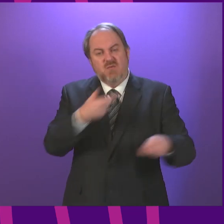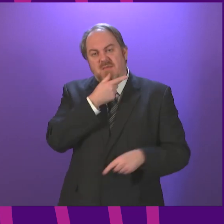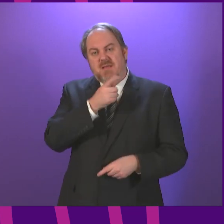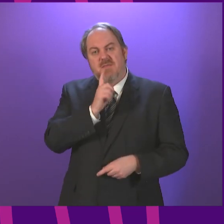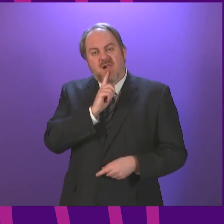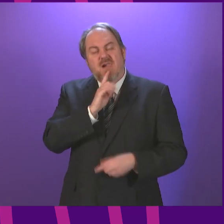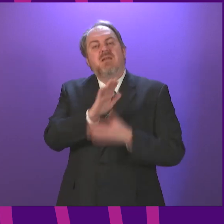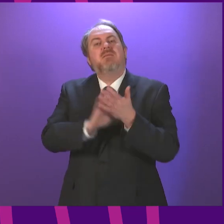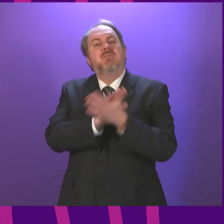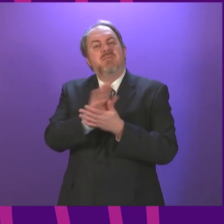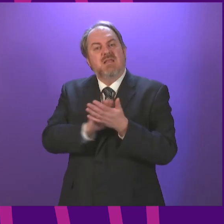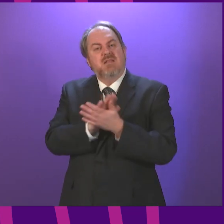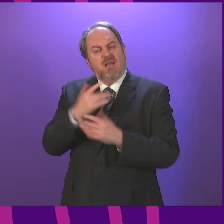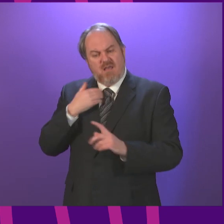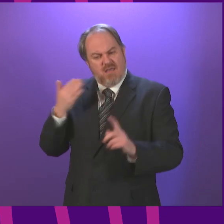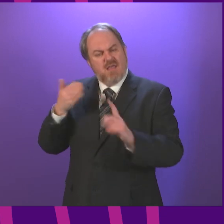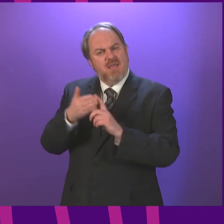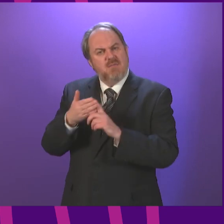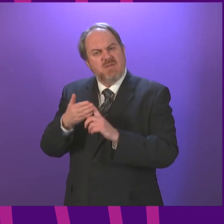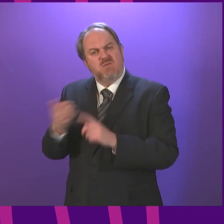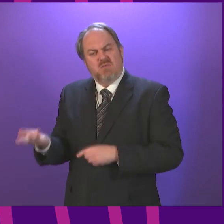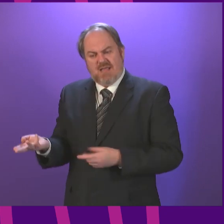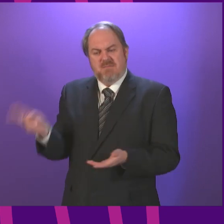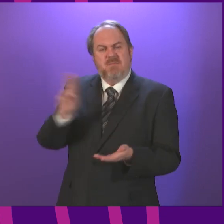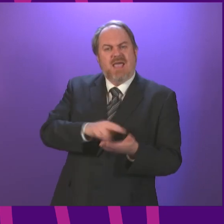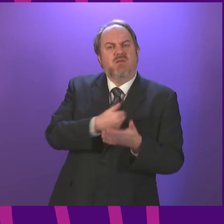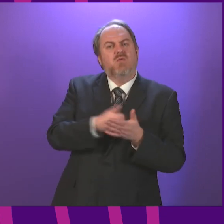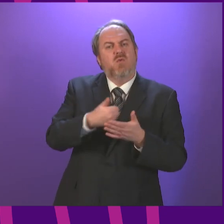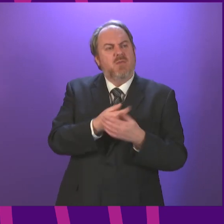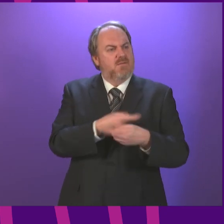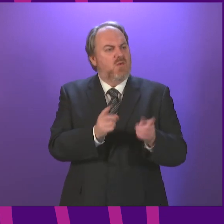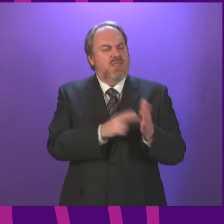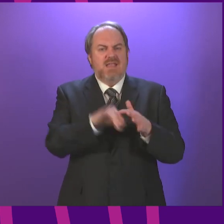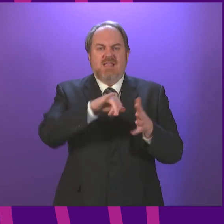getting the NHS back to normal. I hope that none of us ever again has to face the reality